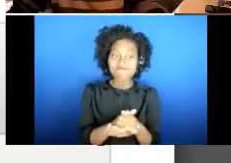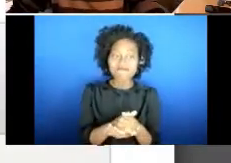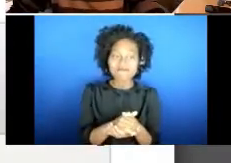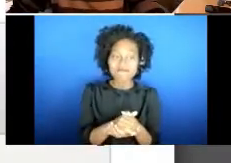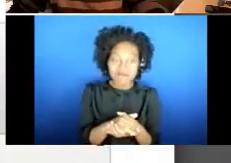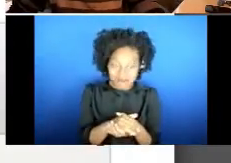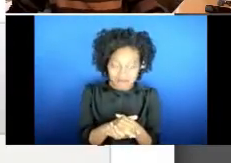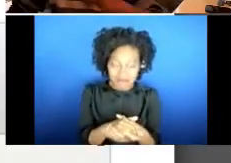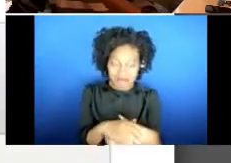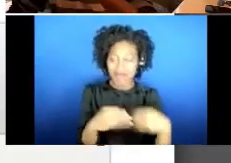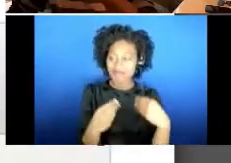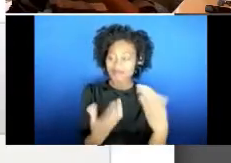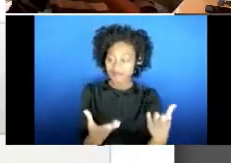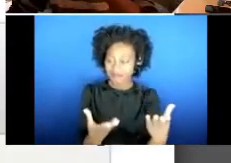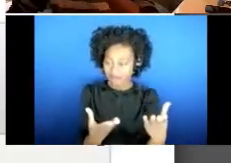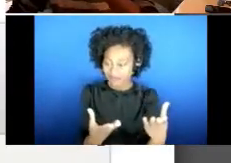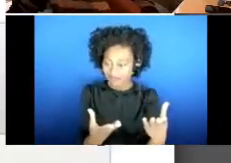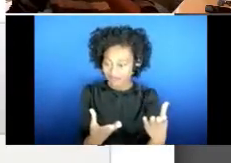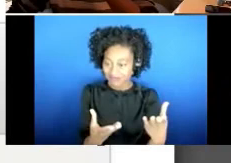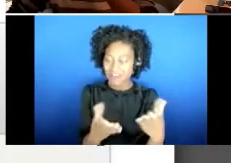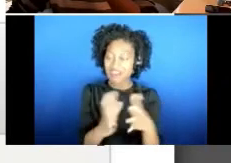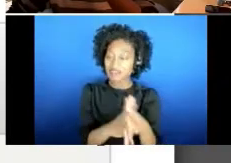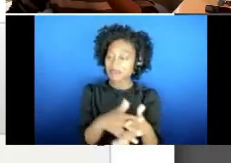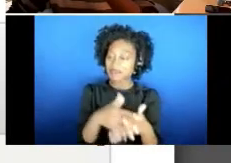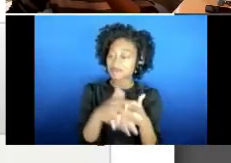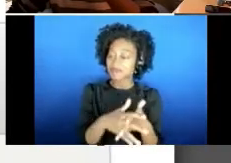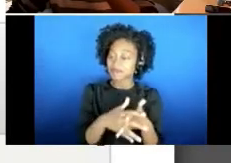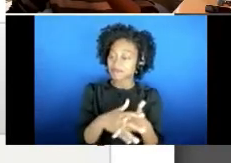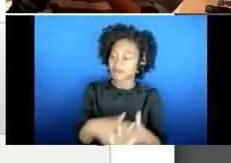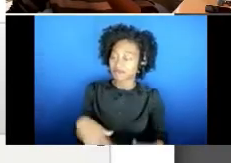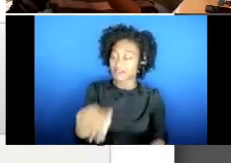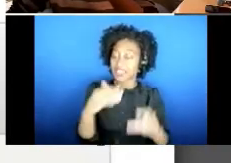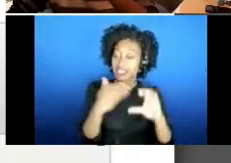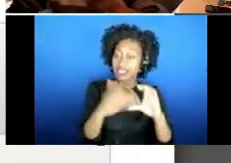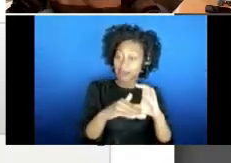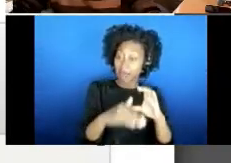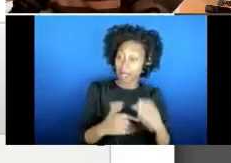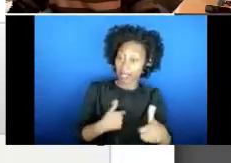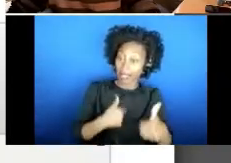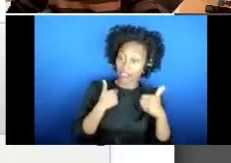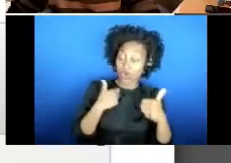that's how you embed an email address or an external link within the page.